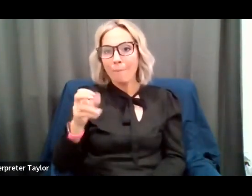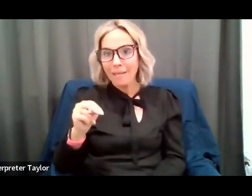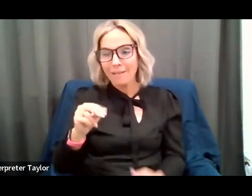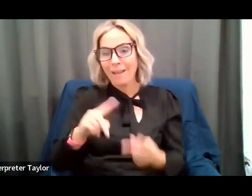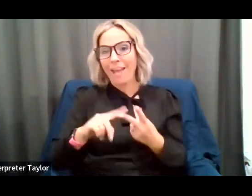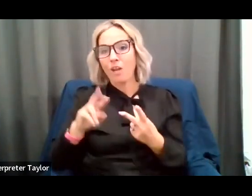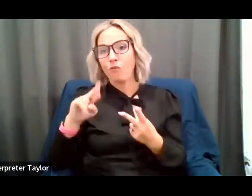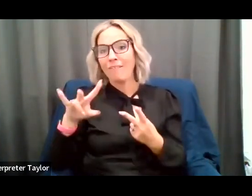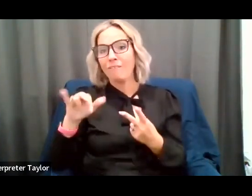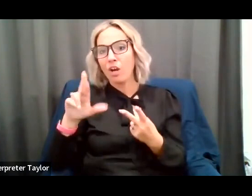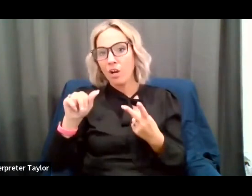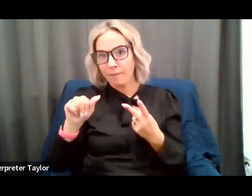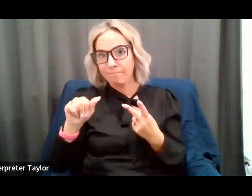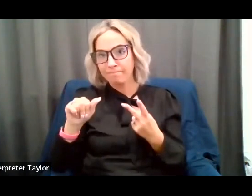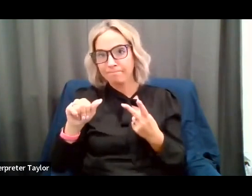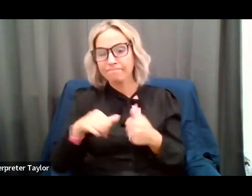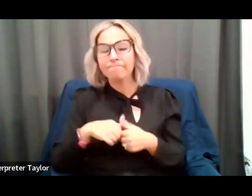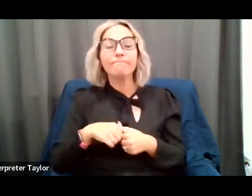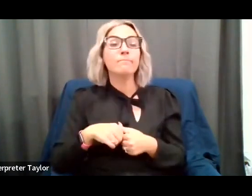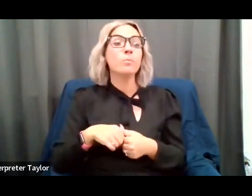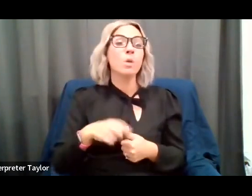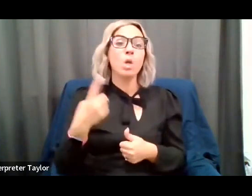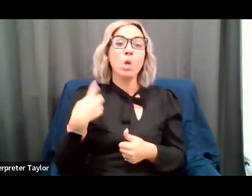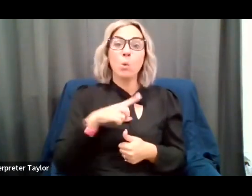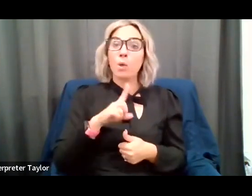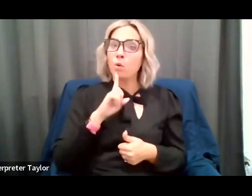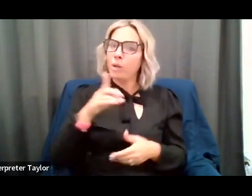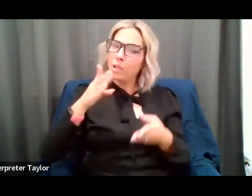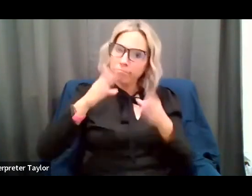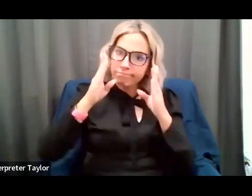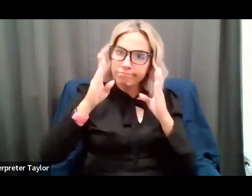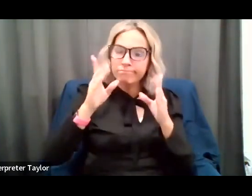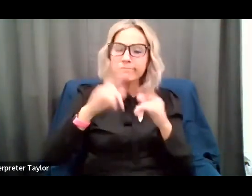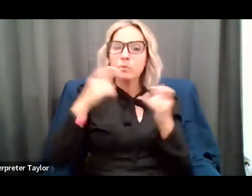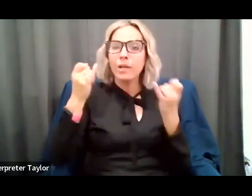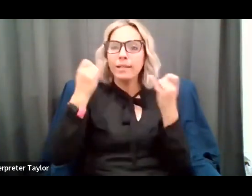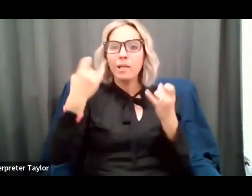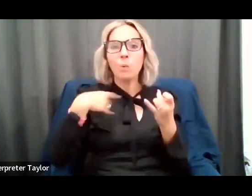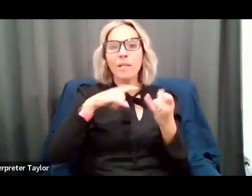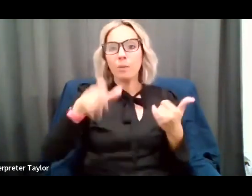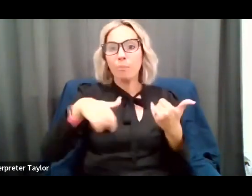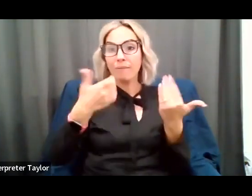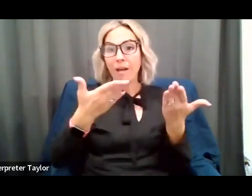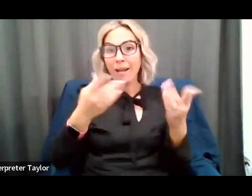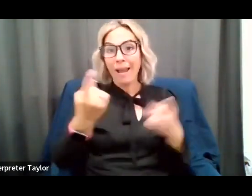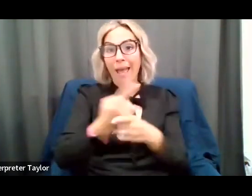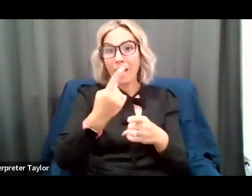So, um, we're really tuned in to the idea that we need to provide accurate information to